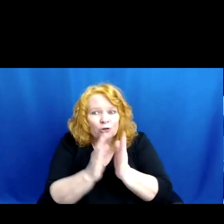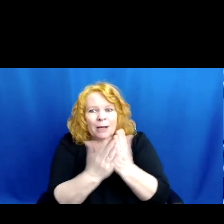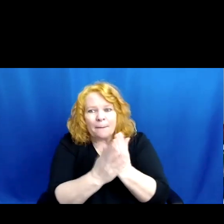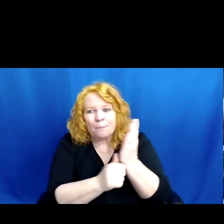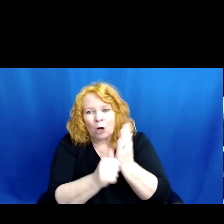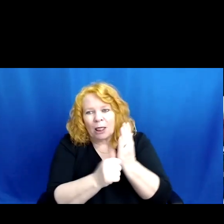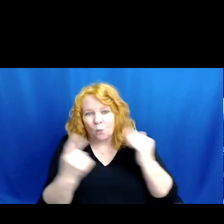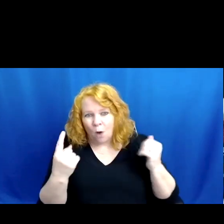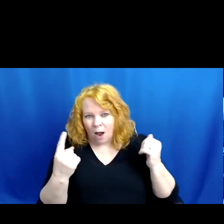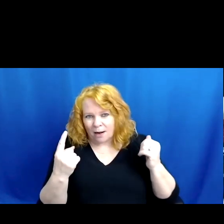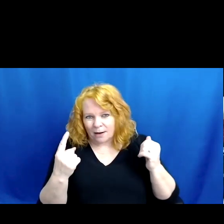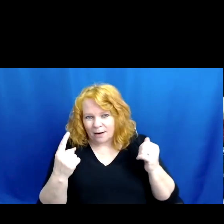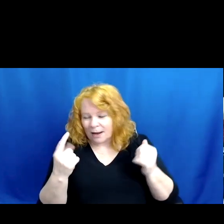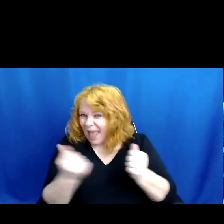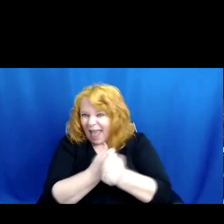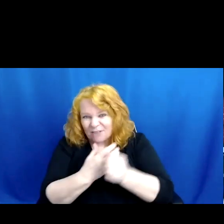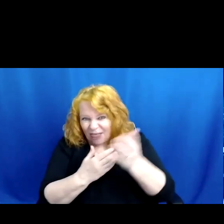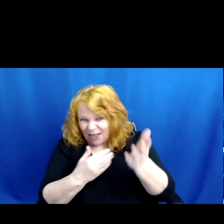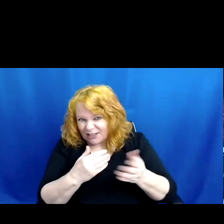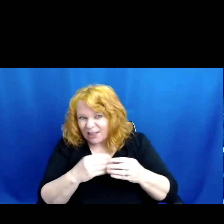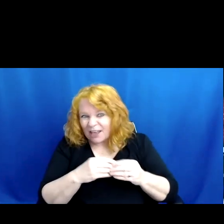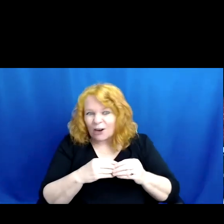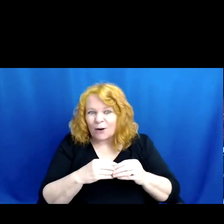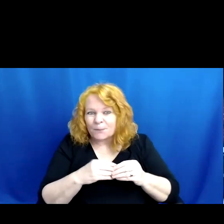All of the materials are in there, and the picture of the craft.